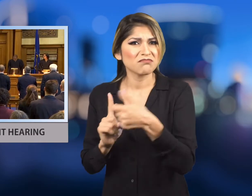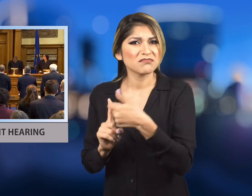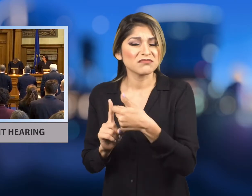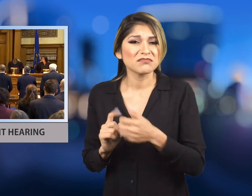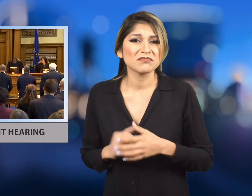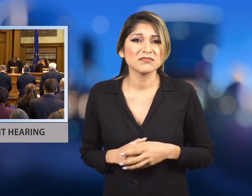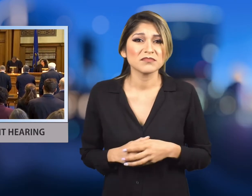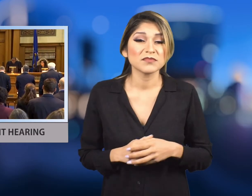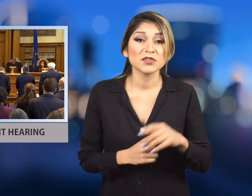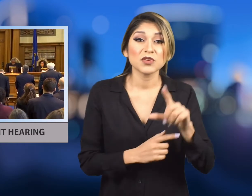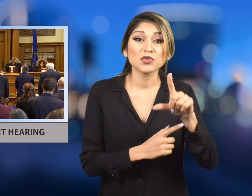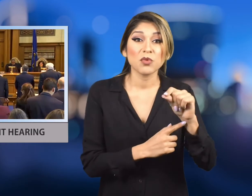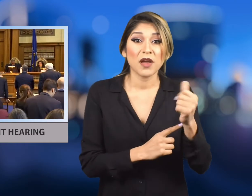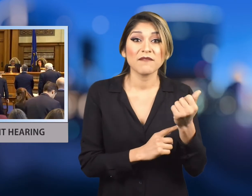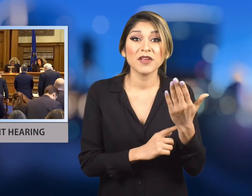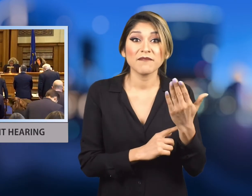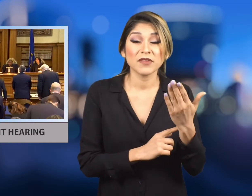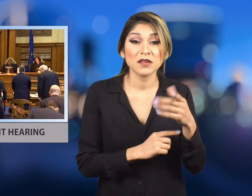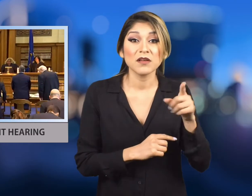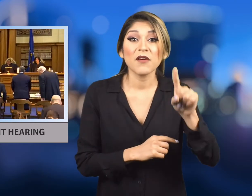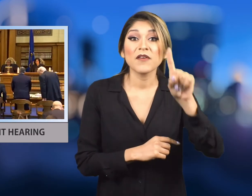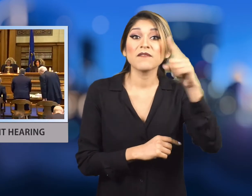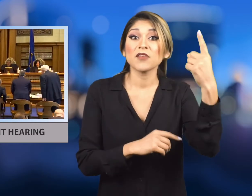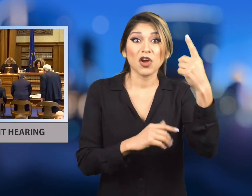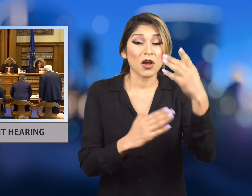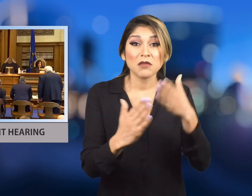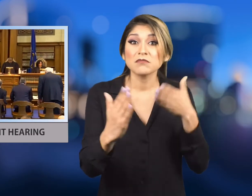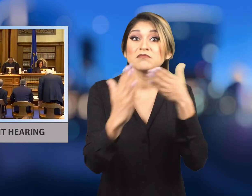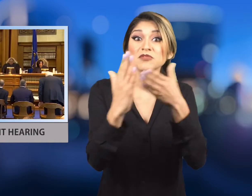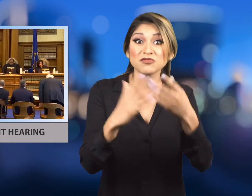The first lawsuit was filed in 2015